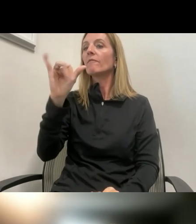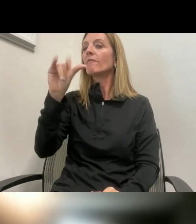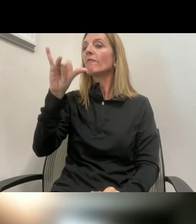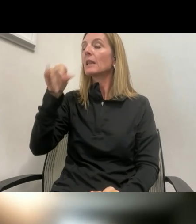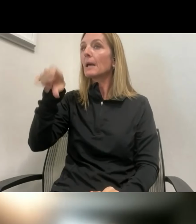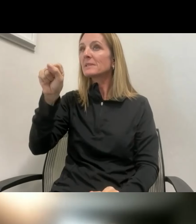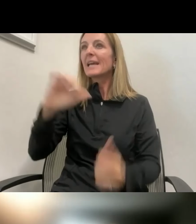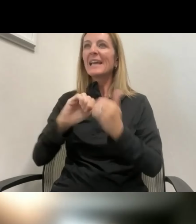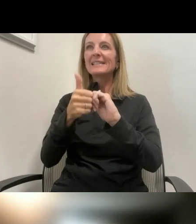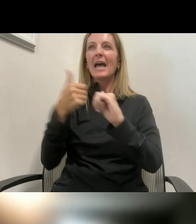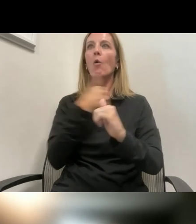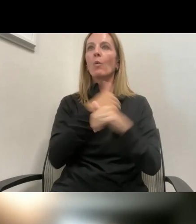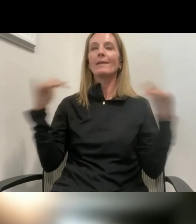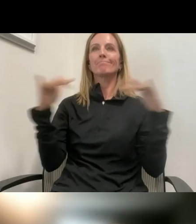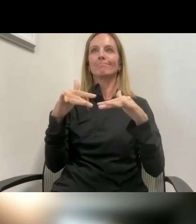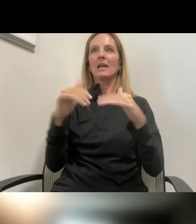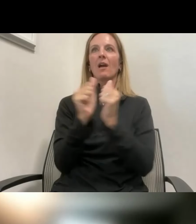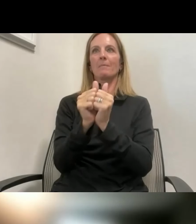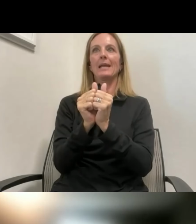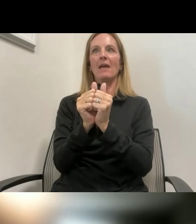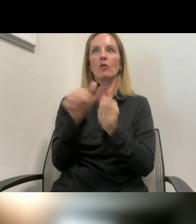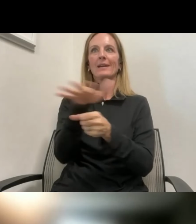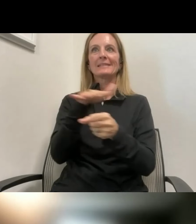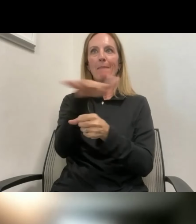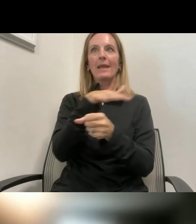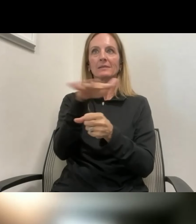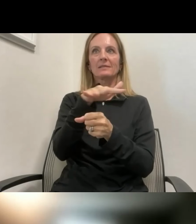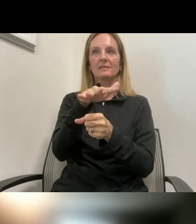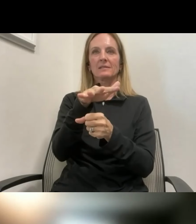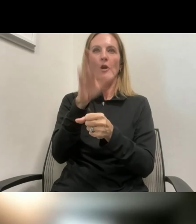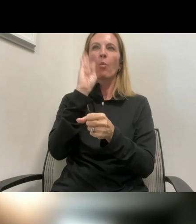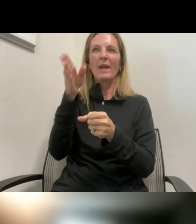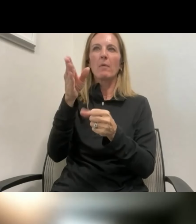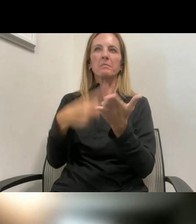and we'll go over that quickly. And our Indigenous ways of upholding our stories,